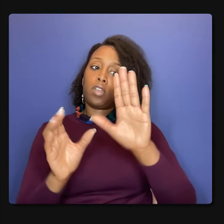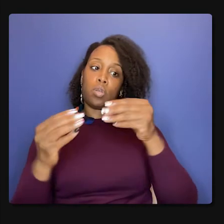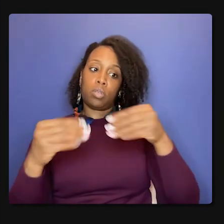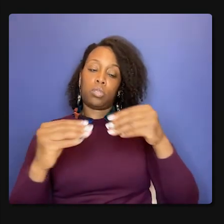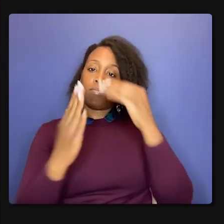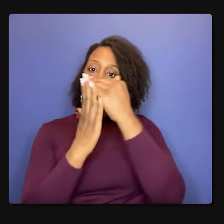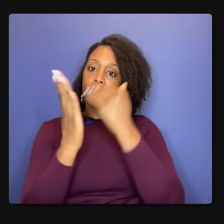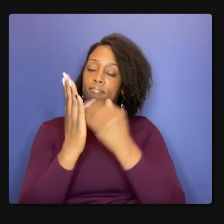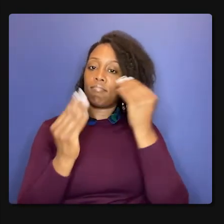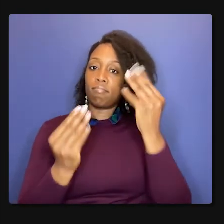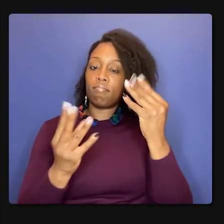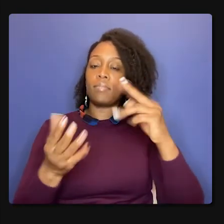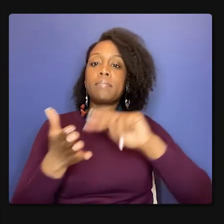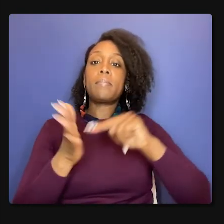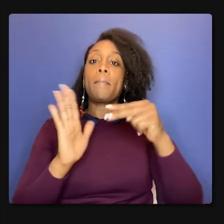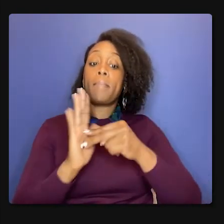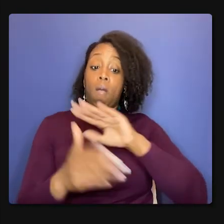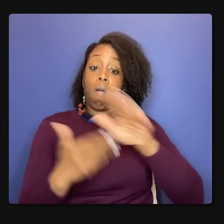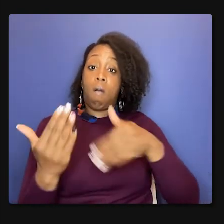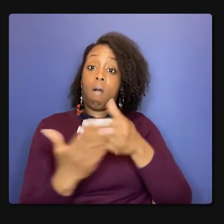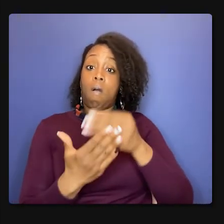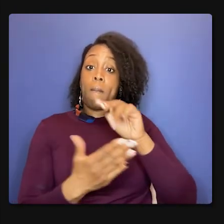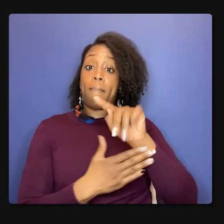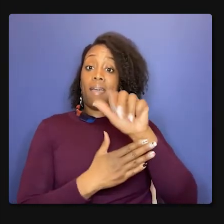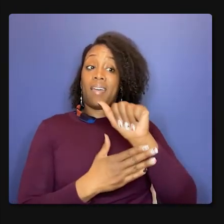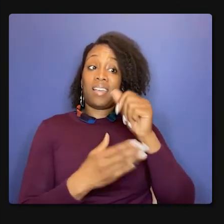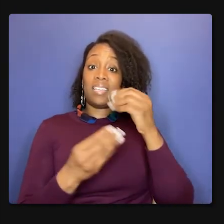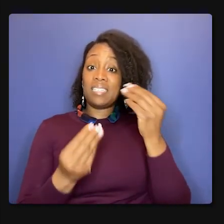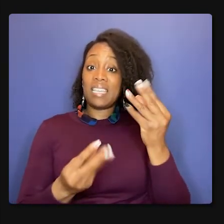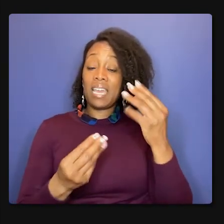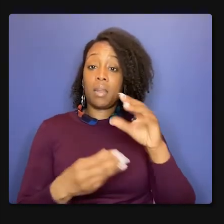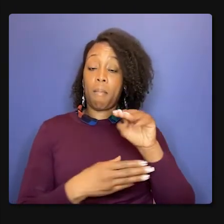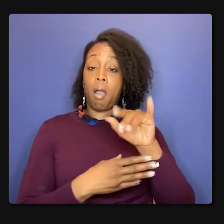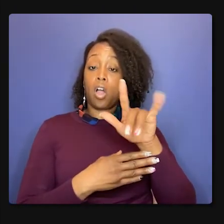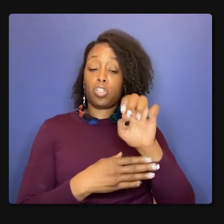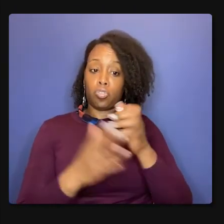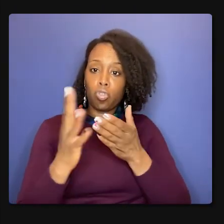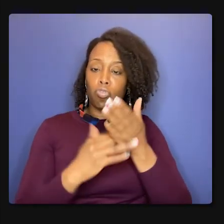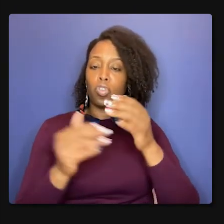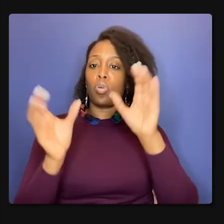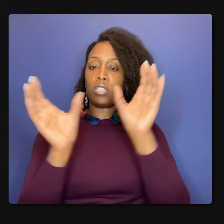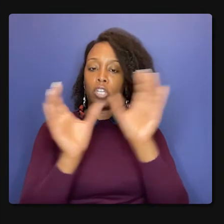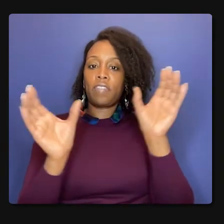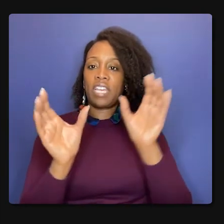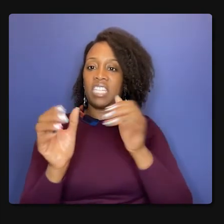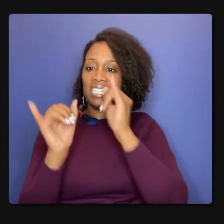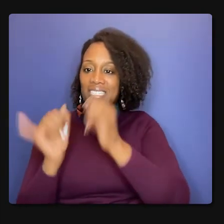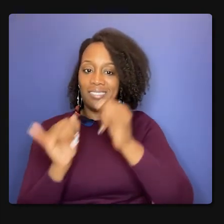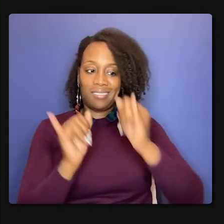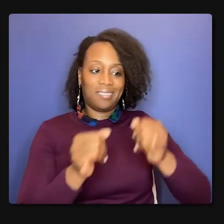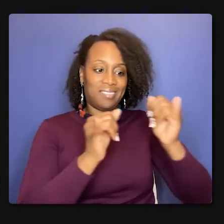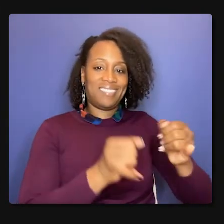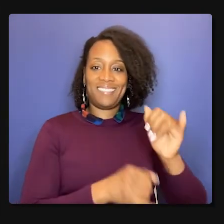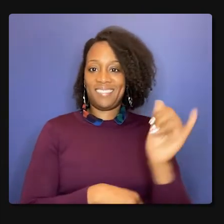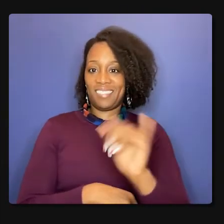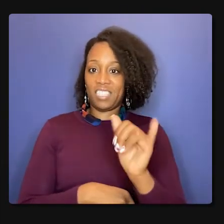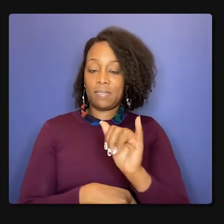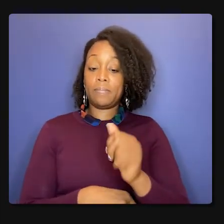Certifying your Store listing information means that all metadata modules go through certification individually as well.